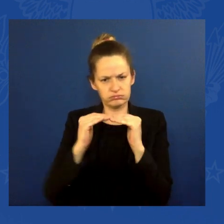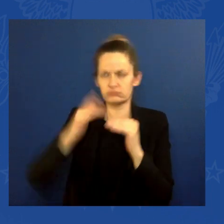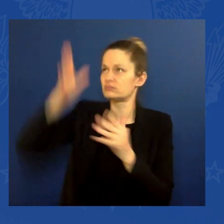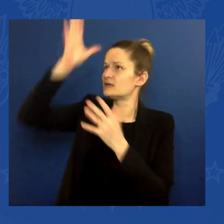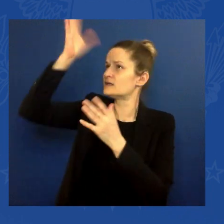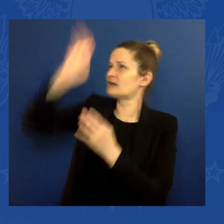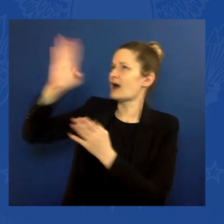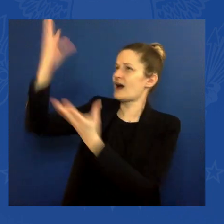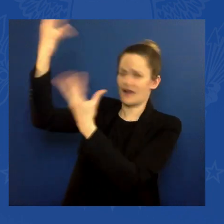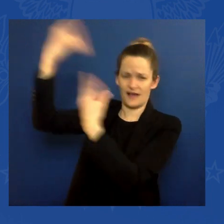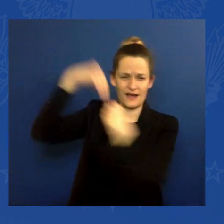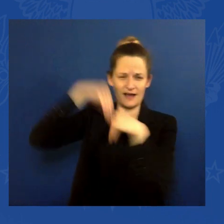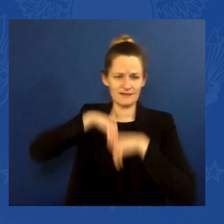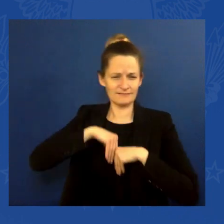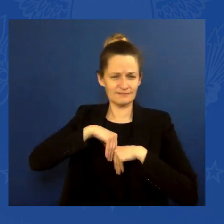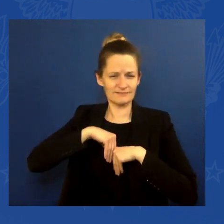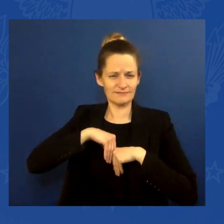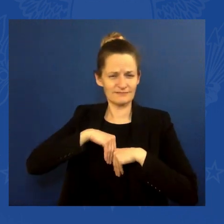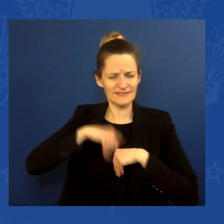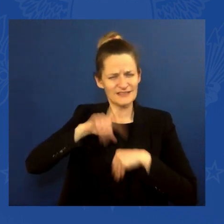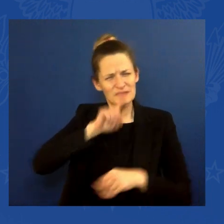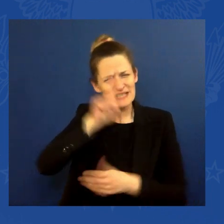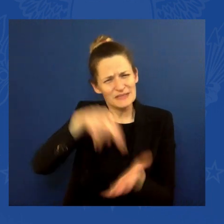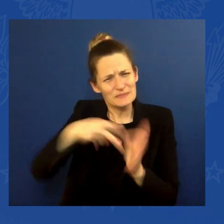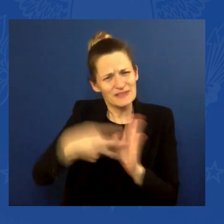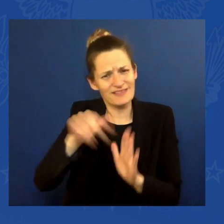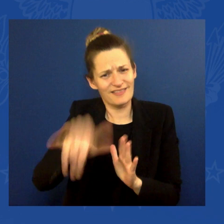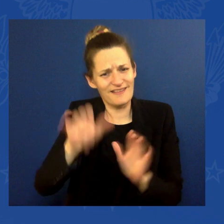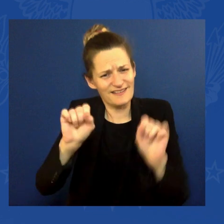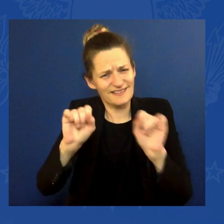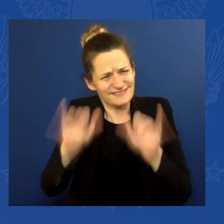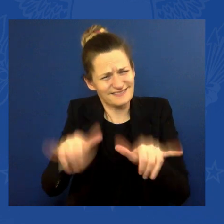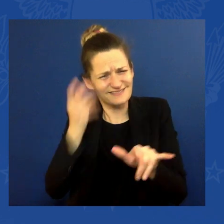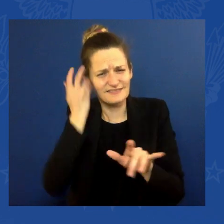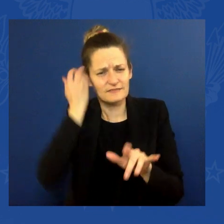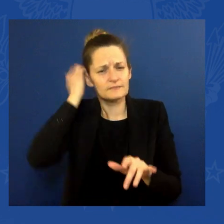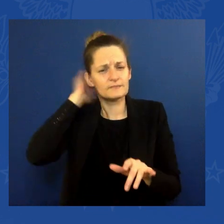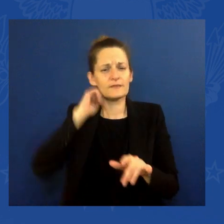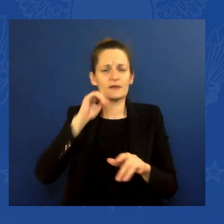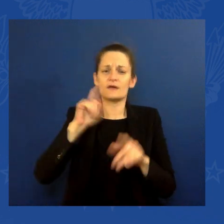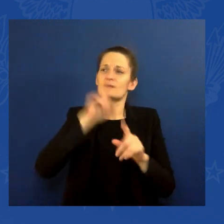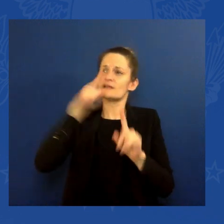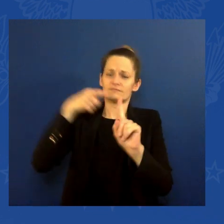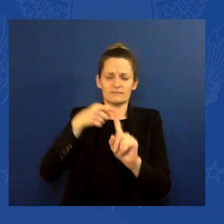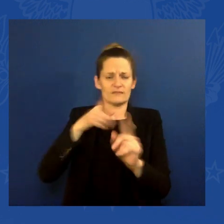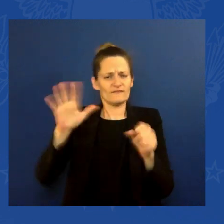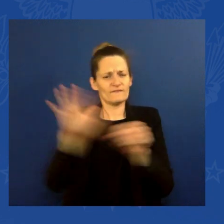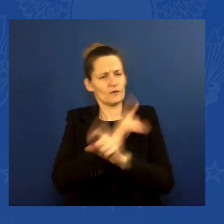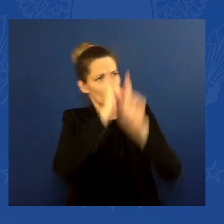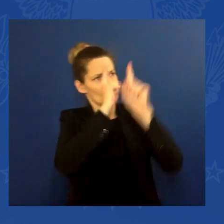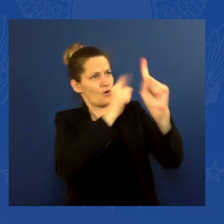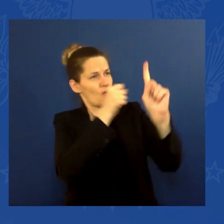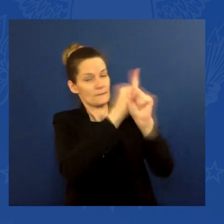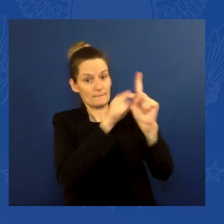We've never lived up to it completely, but we have never walked away from it. Wa-